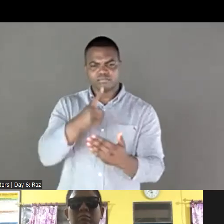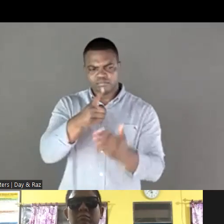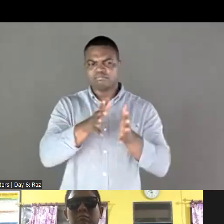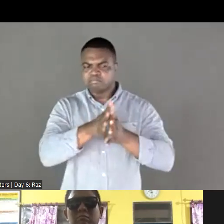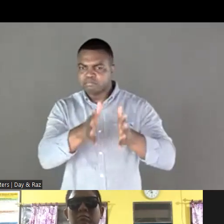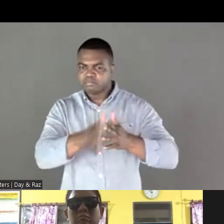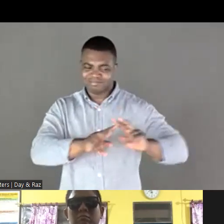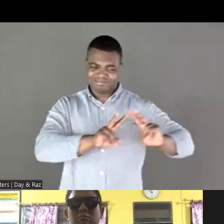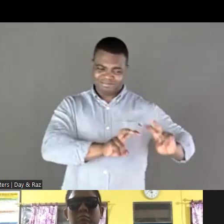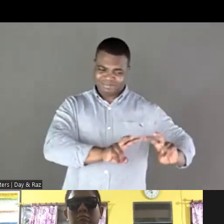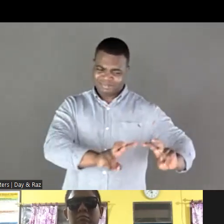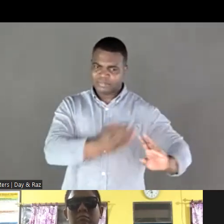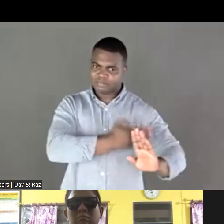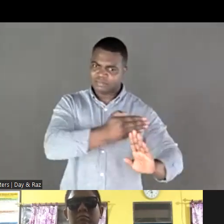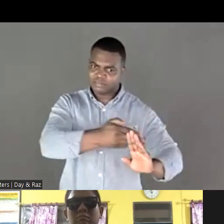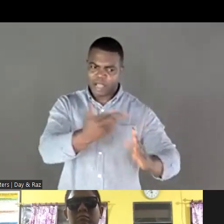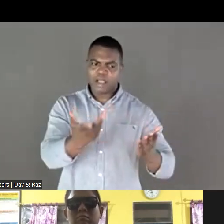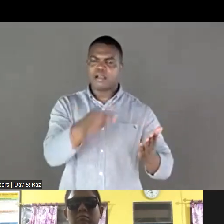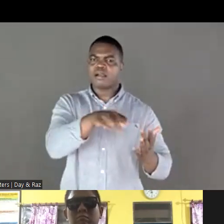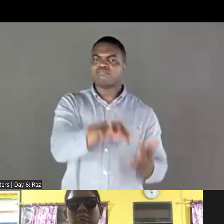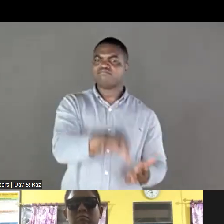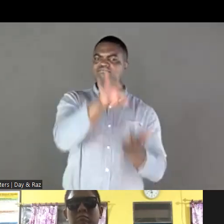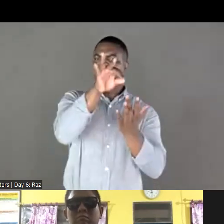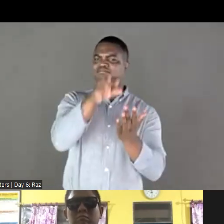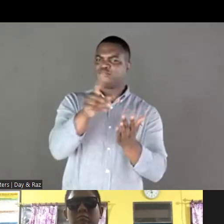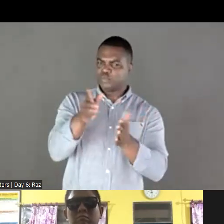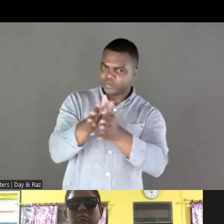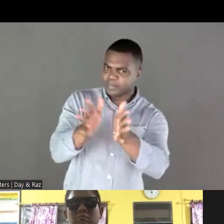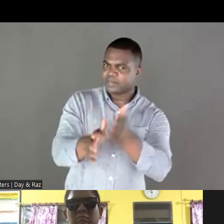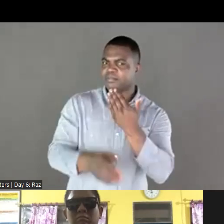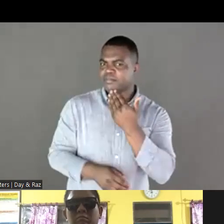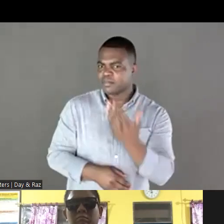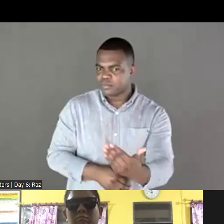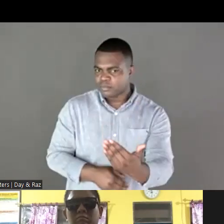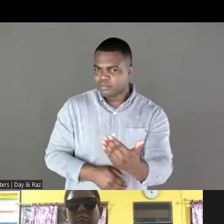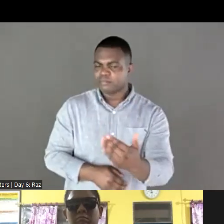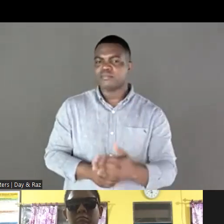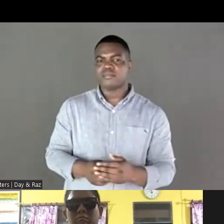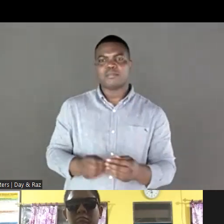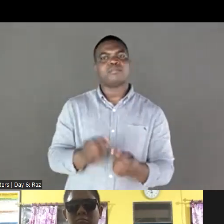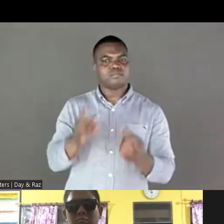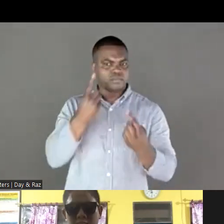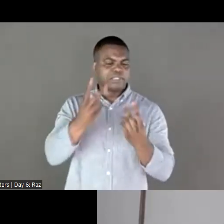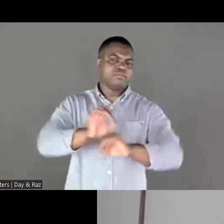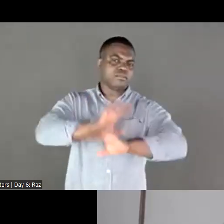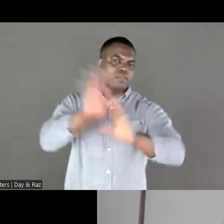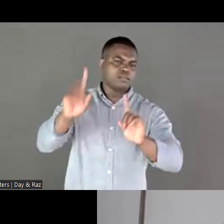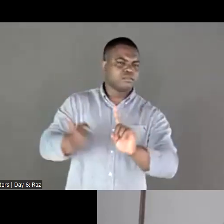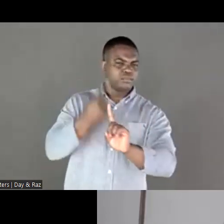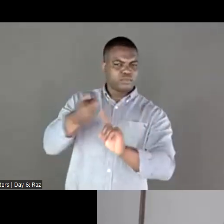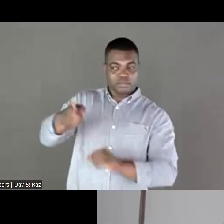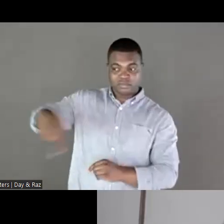advance in disability inclusive humanitarian action. Before our next speaker, I would like